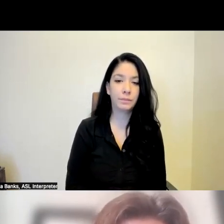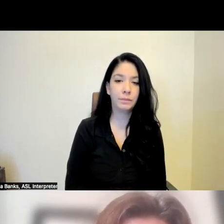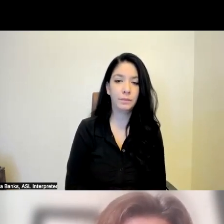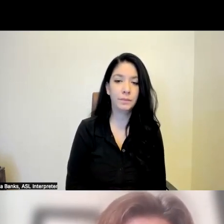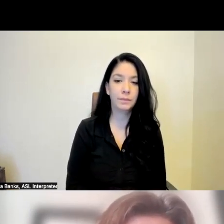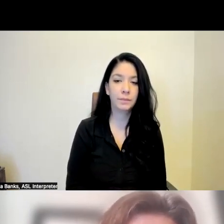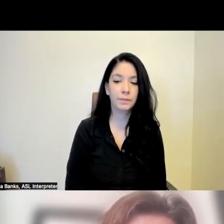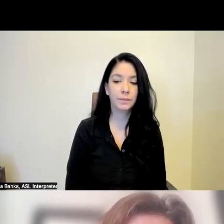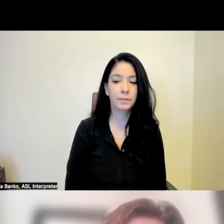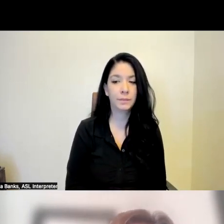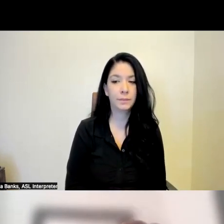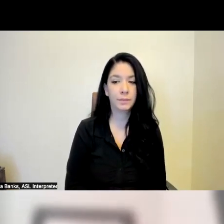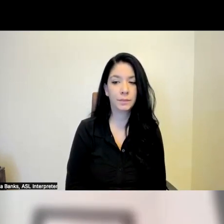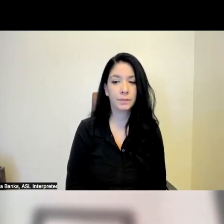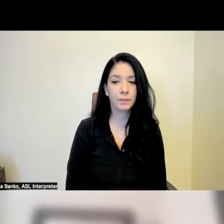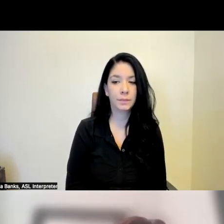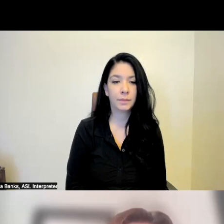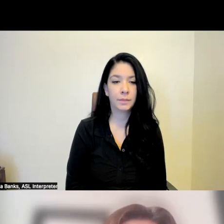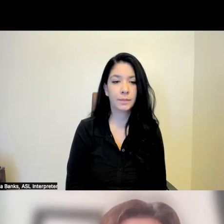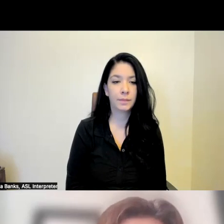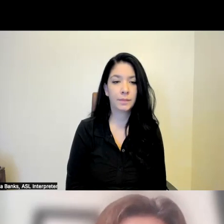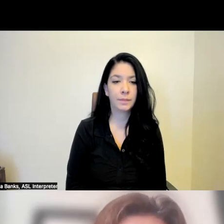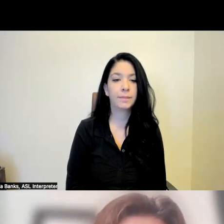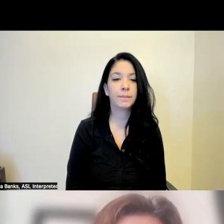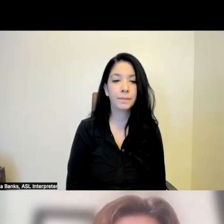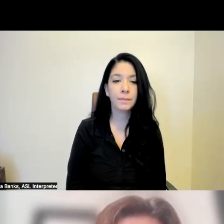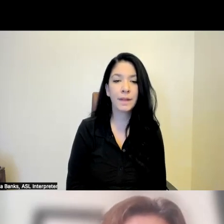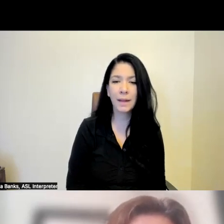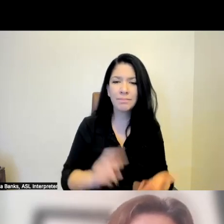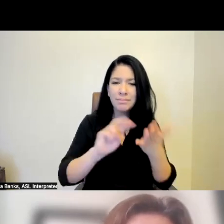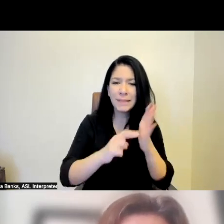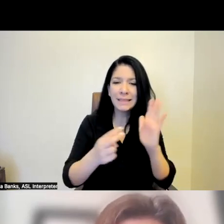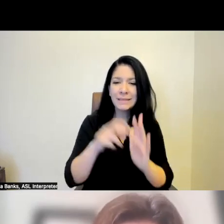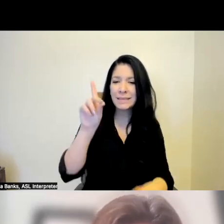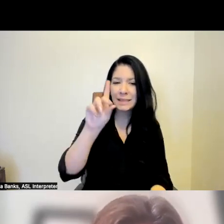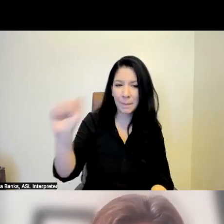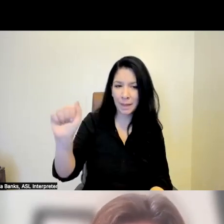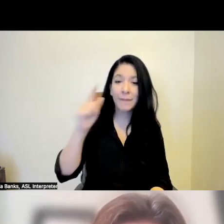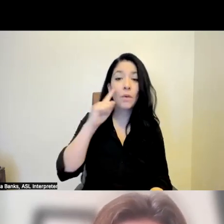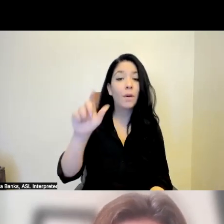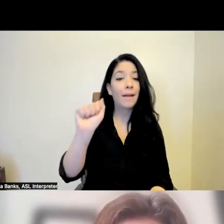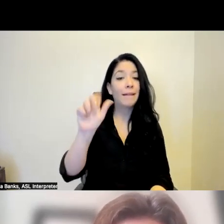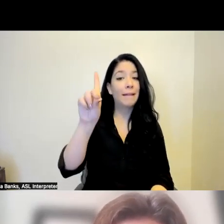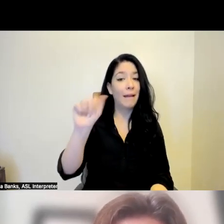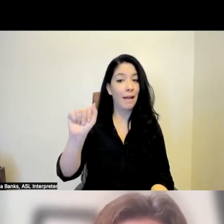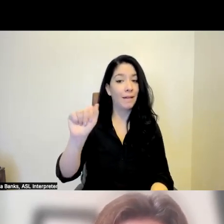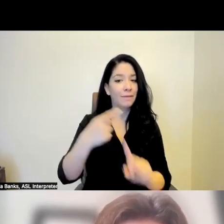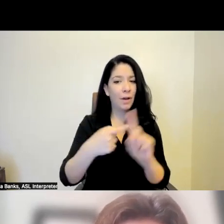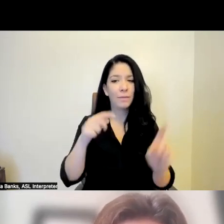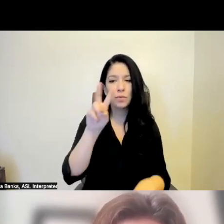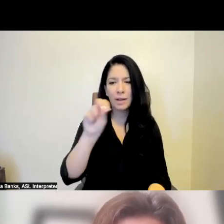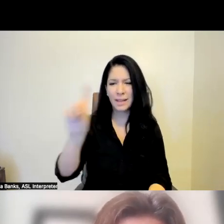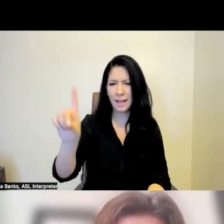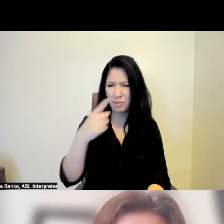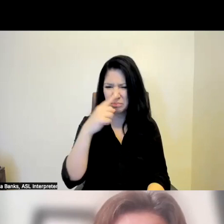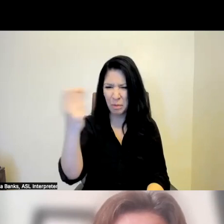Okay. So what is a disability under the ADA Amendments Act of 2008. Hold on one second. So